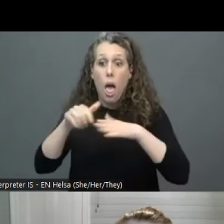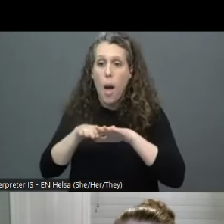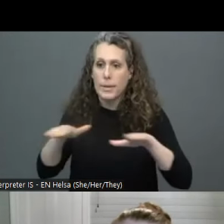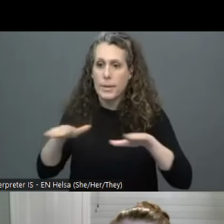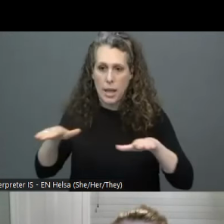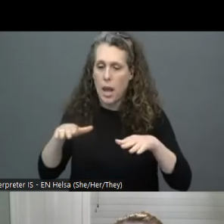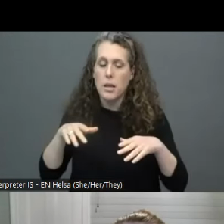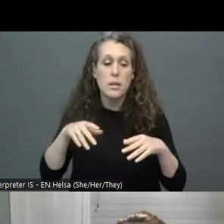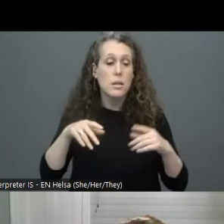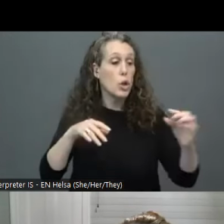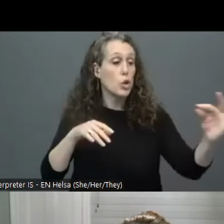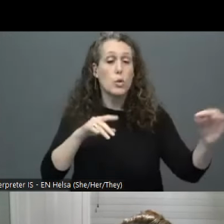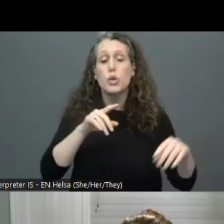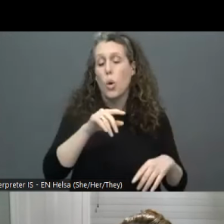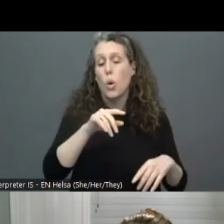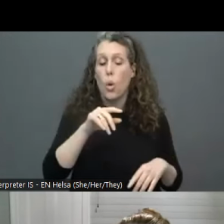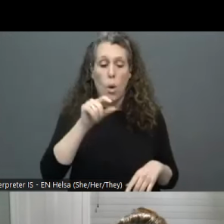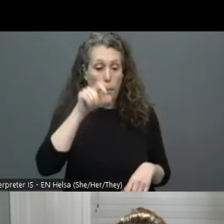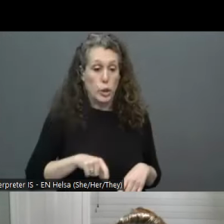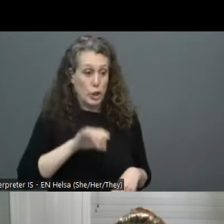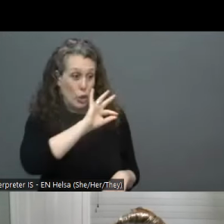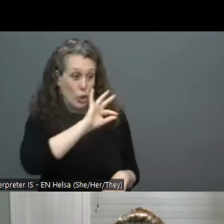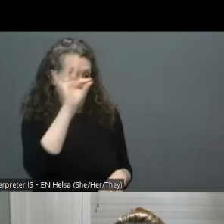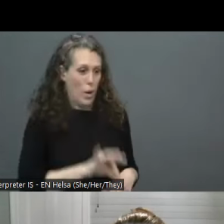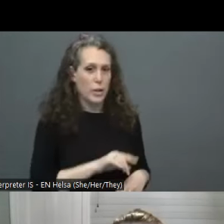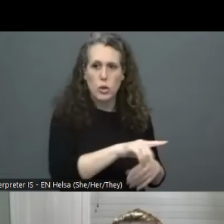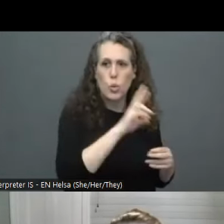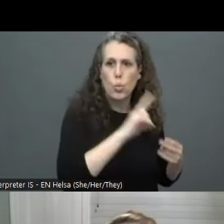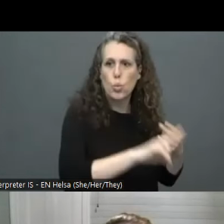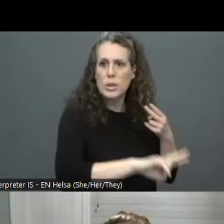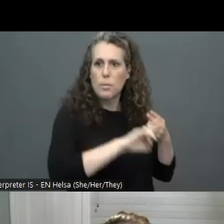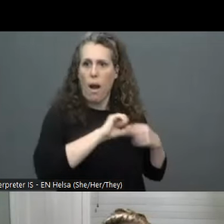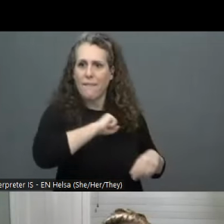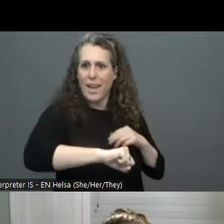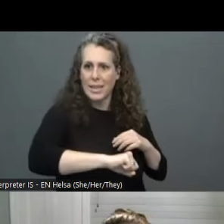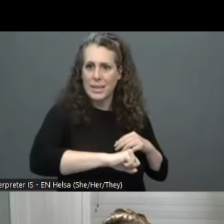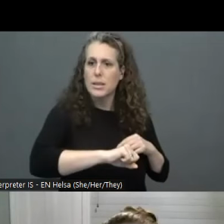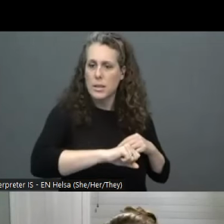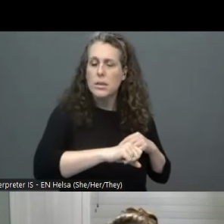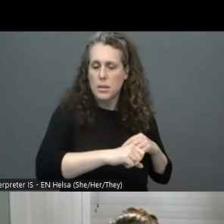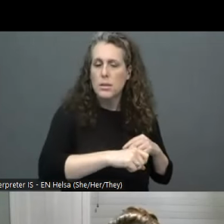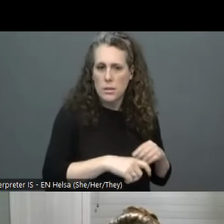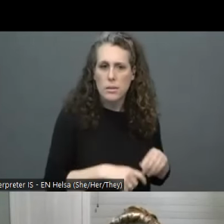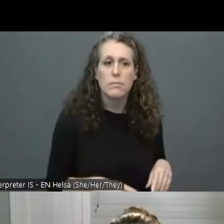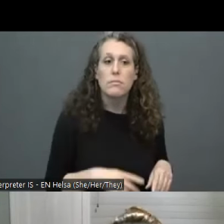queries that come in from humanitarian actors. Essentially their purpose is to link people to